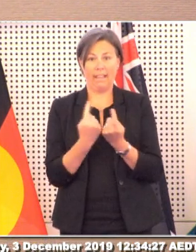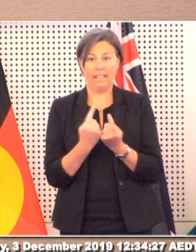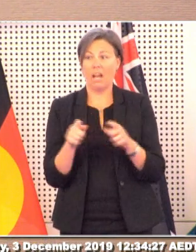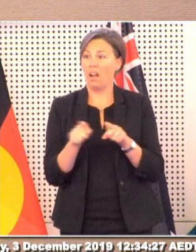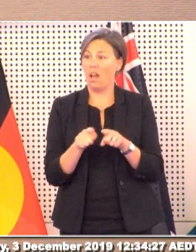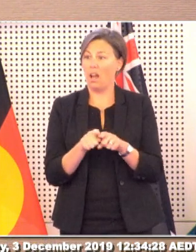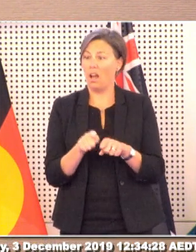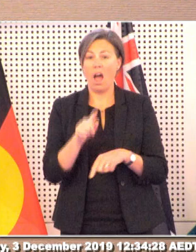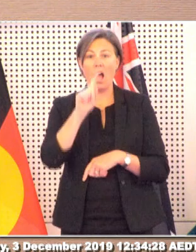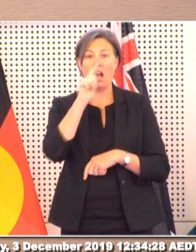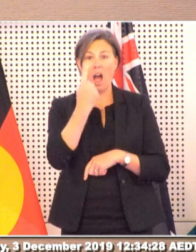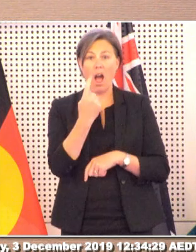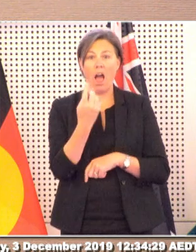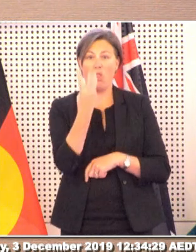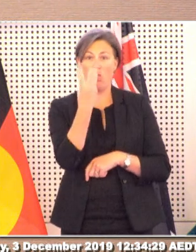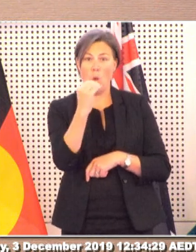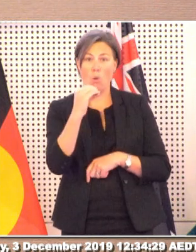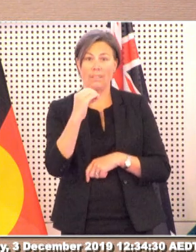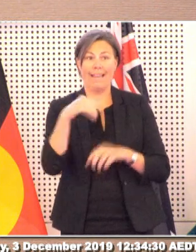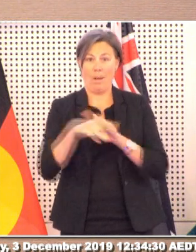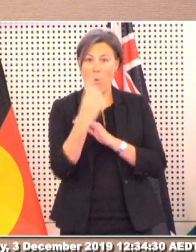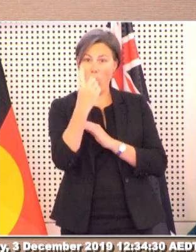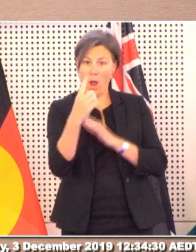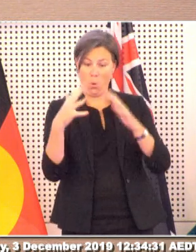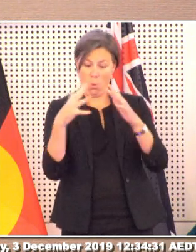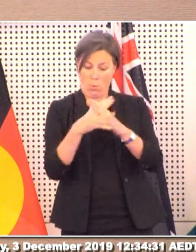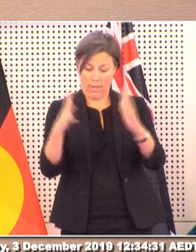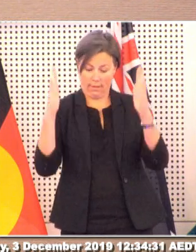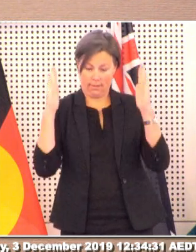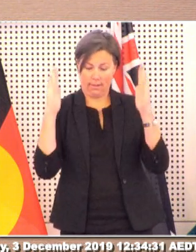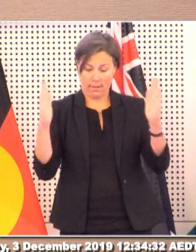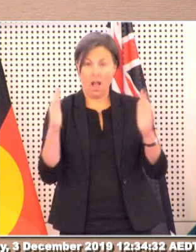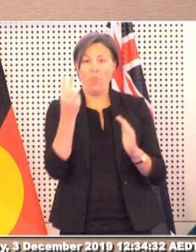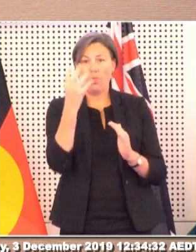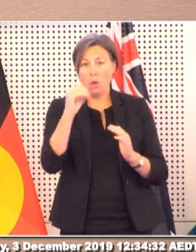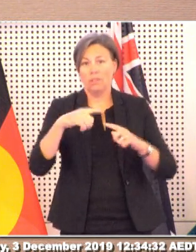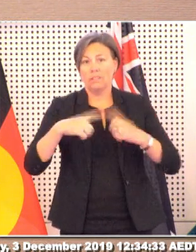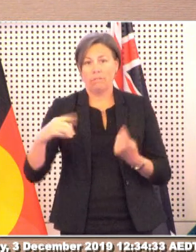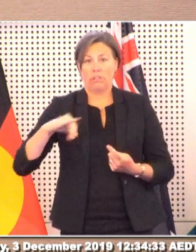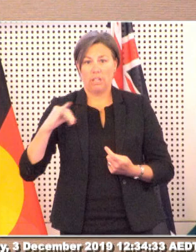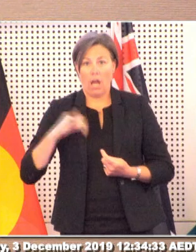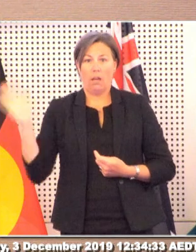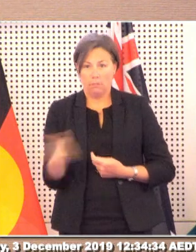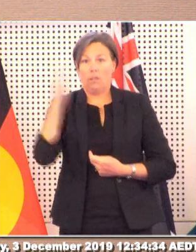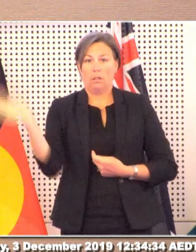through someone’s house in a week. It’s very difficult to feel safe when you don’t know who’s coming through the door.